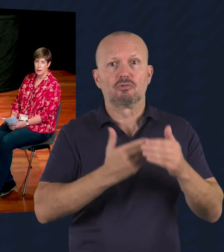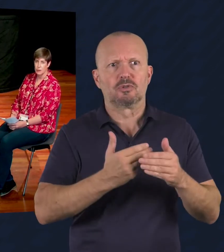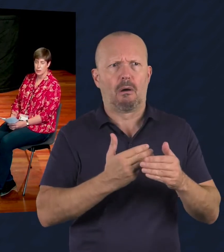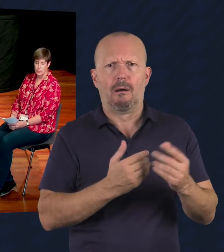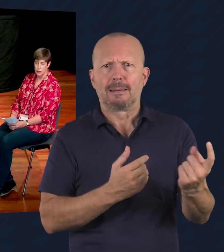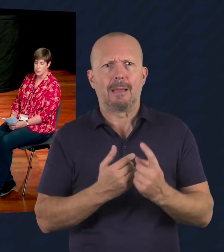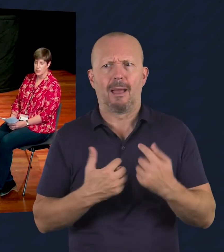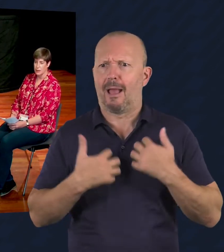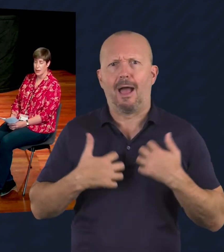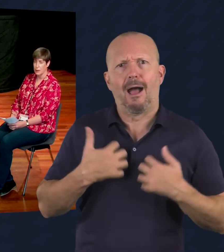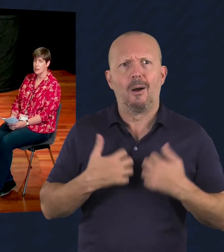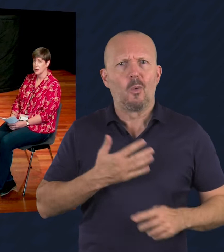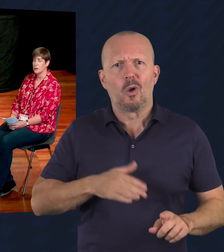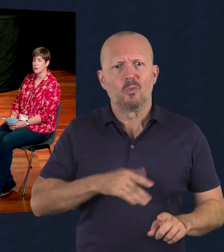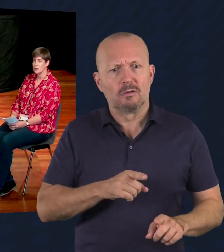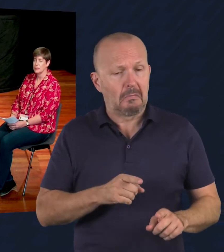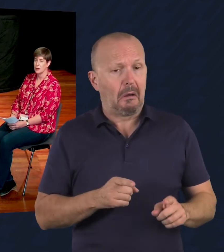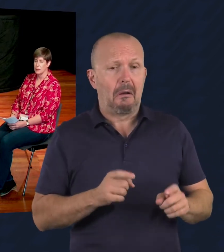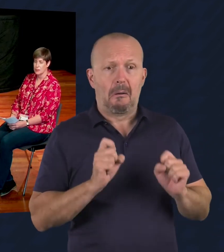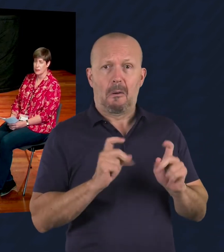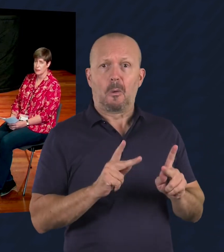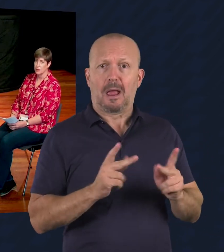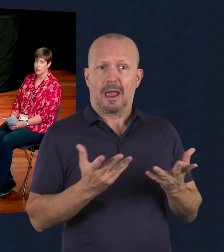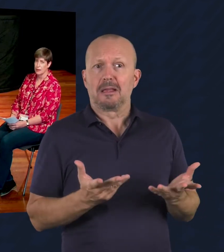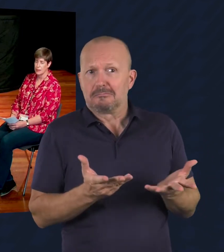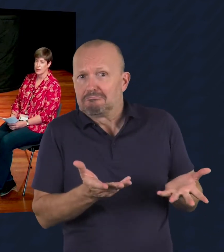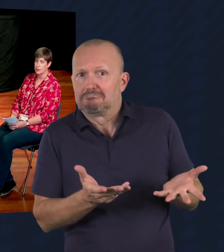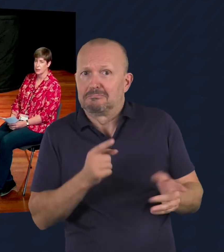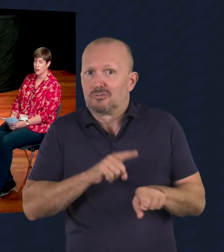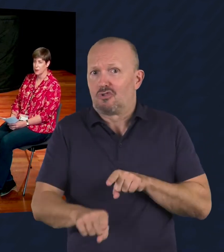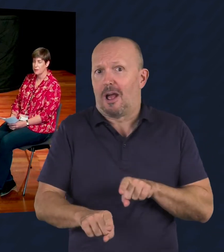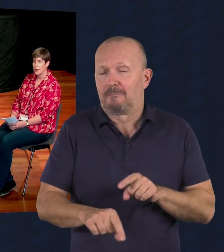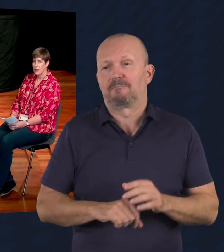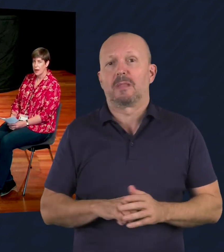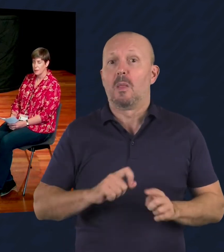about audio descriptions and they came back so enthusiastic we decided that we really had to give this a go.